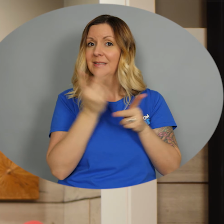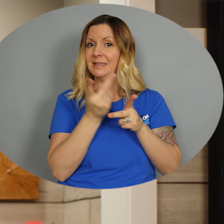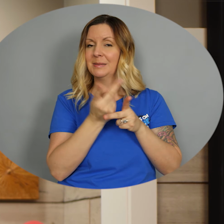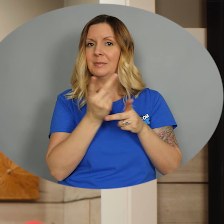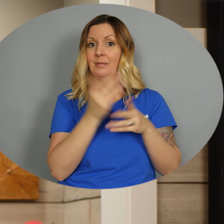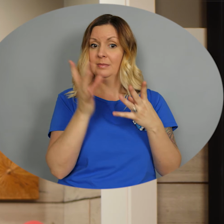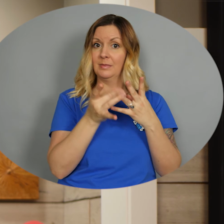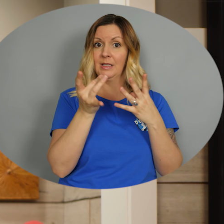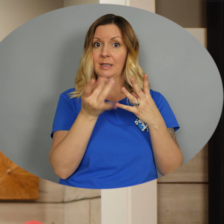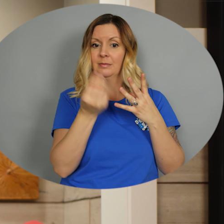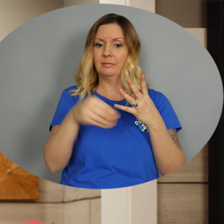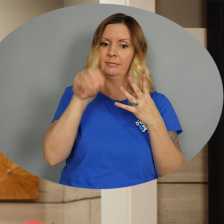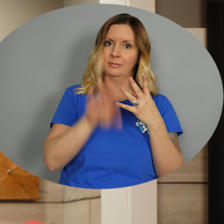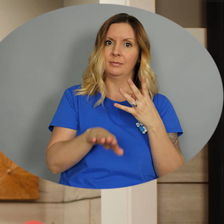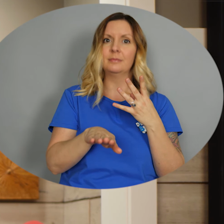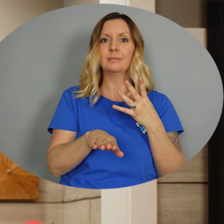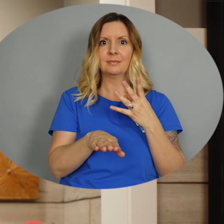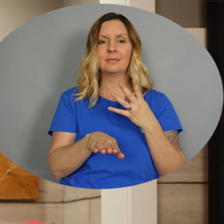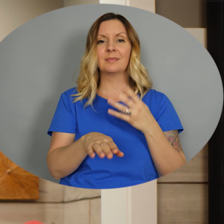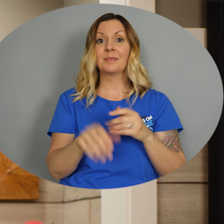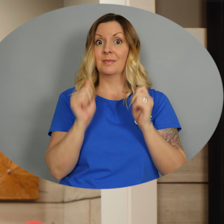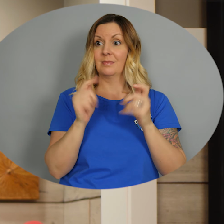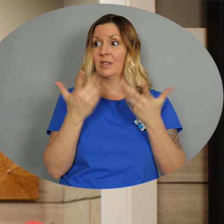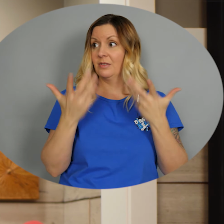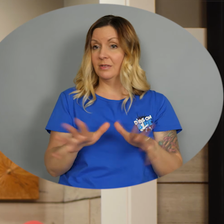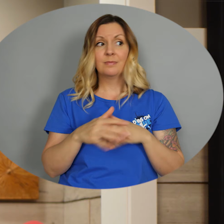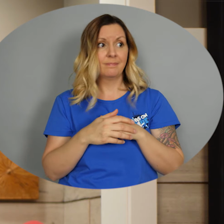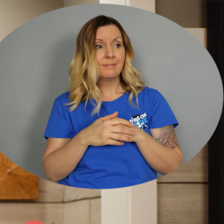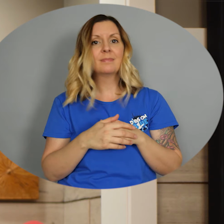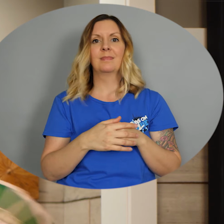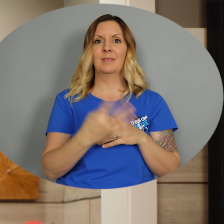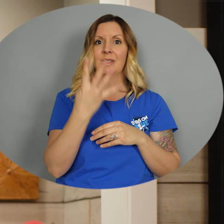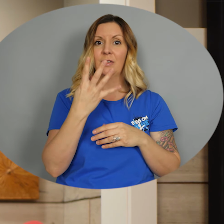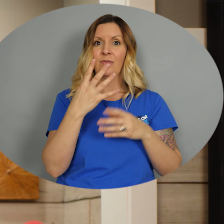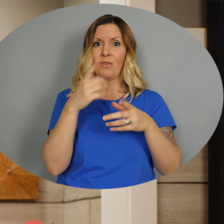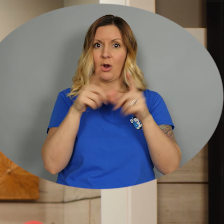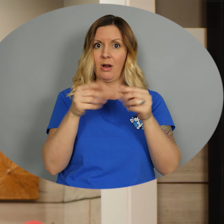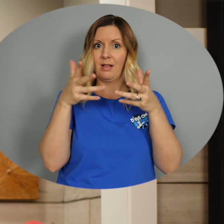want to keep, putting it face down in front of themself. And once everyone is ready, they